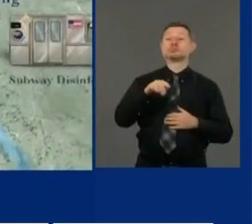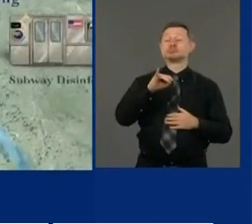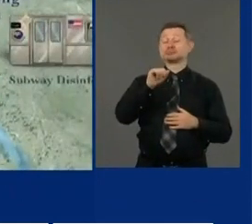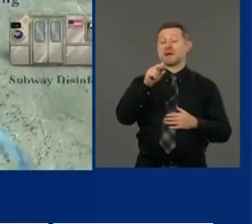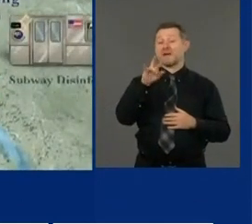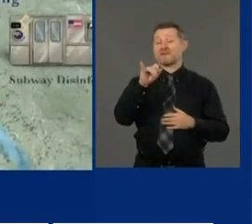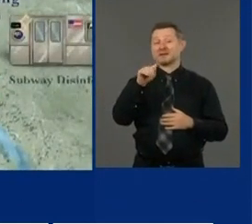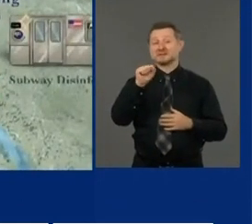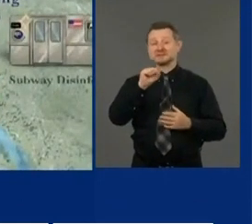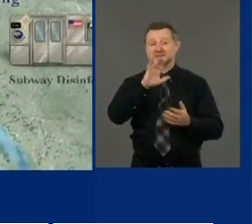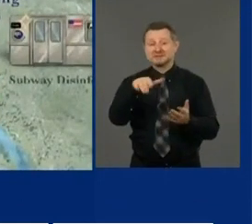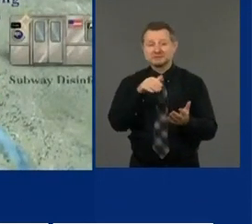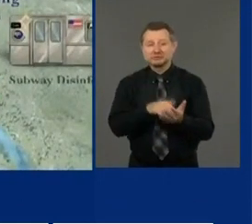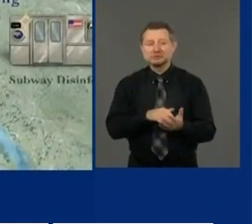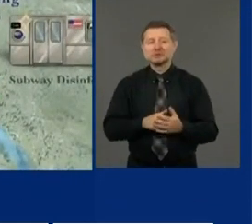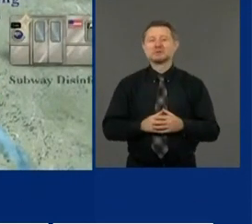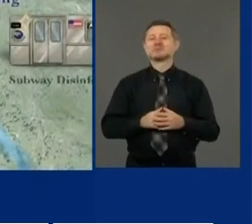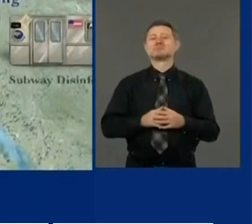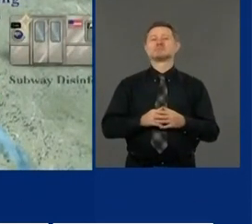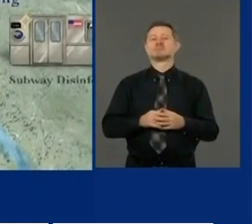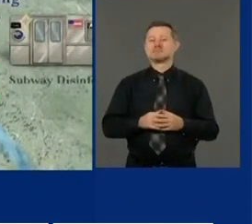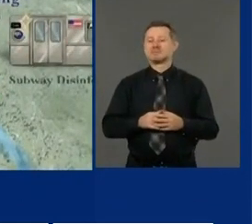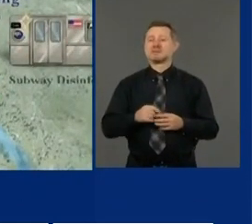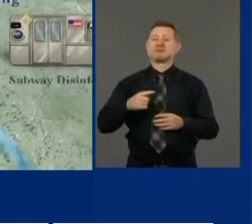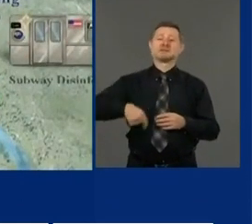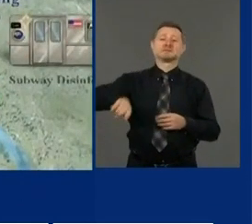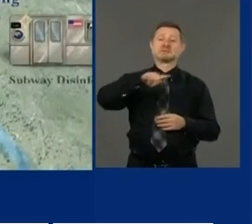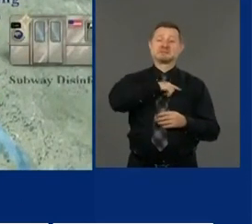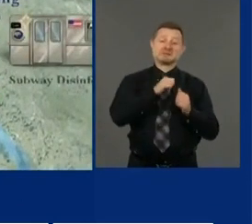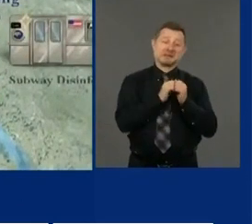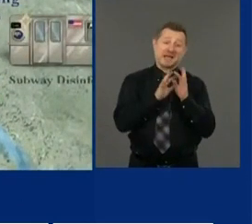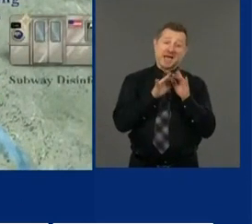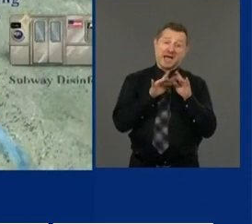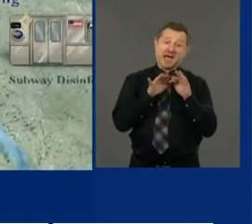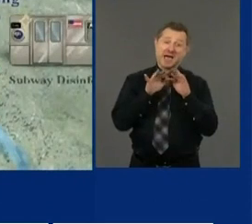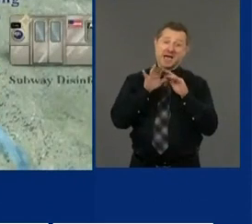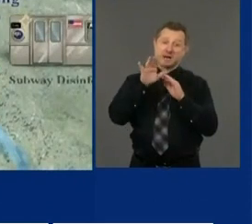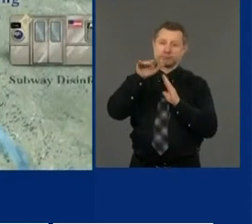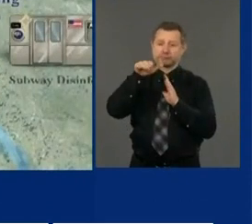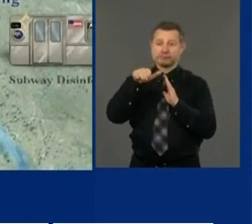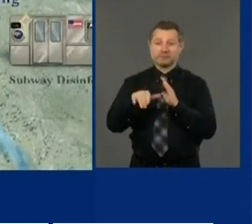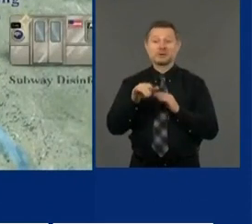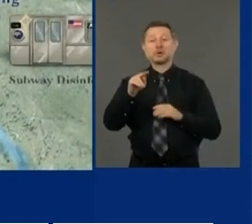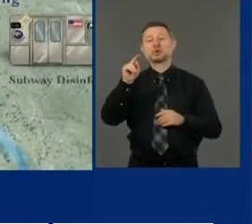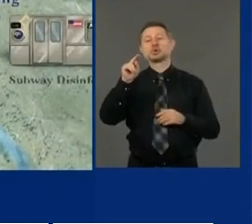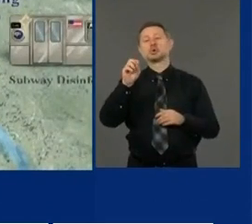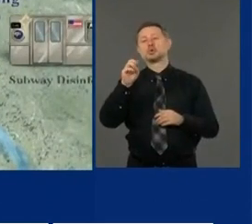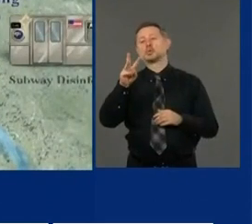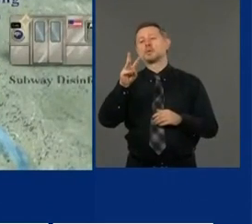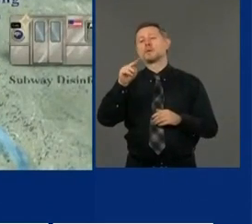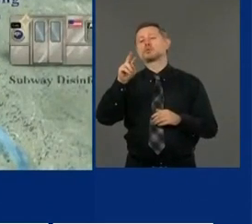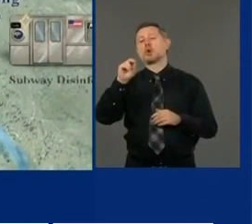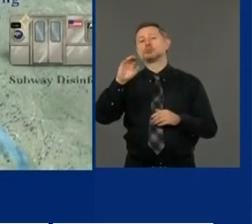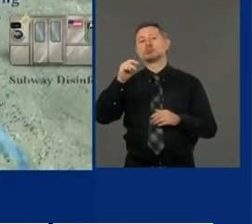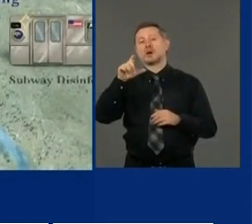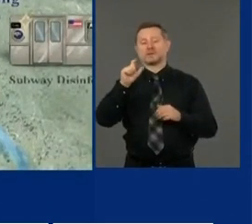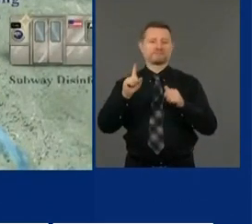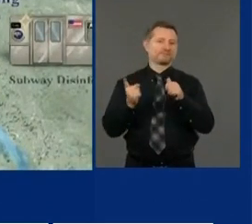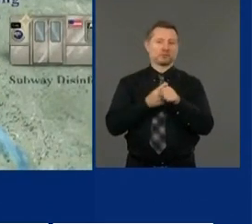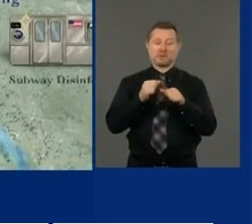TESTING, HOSPITAL SEARCH, JAVITS CENTER. WE ARE PULLING DOWN THE CURVE